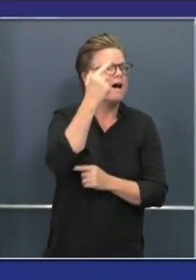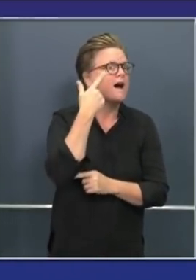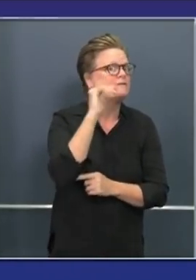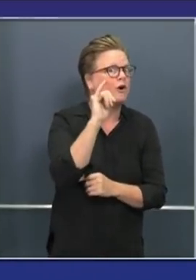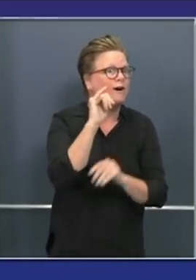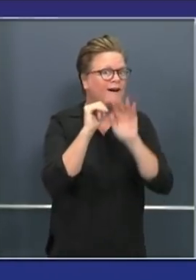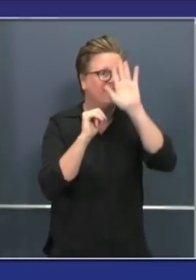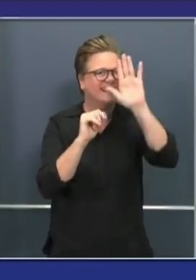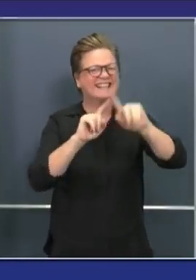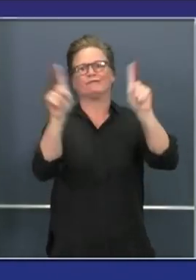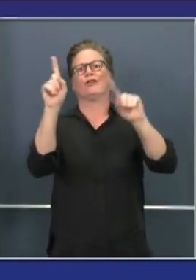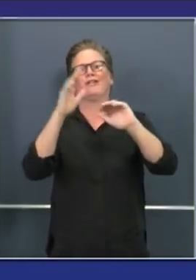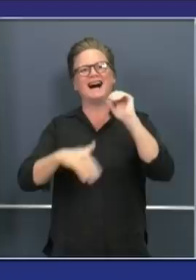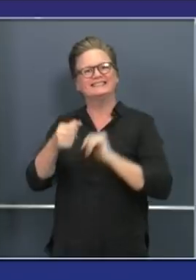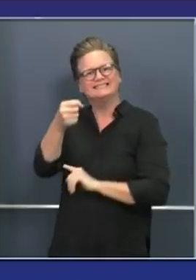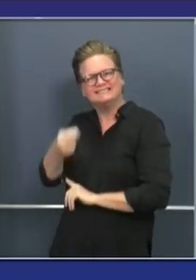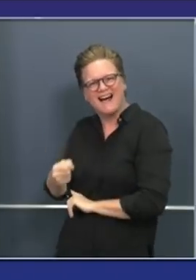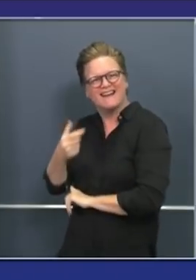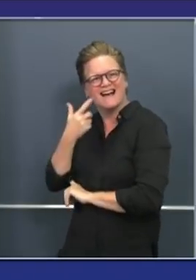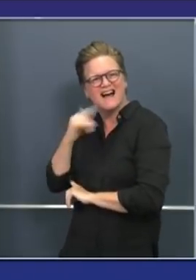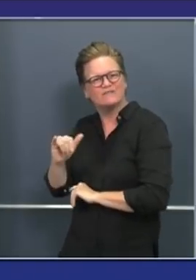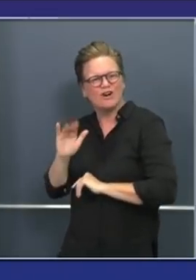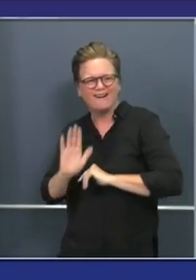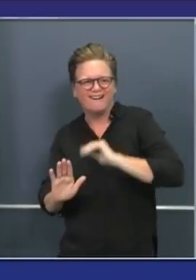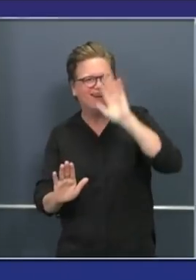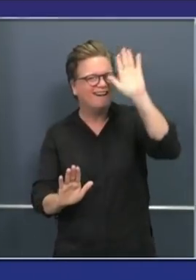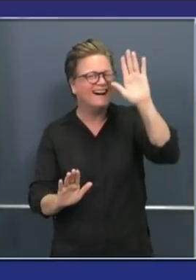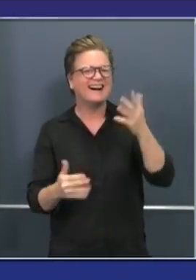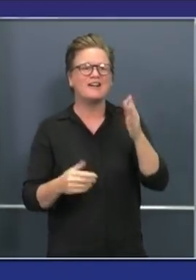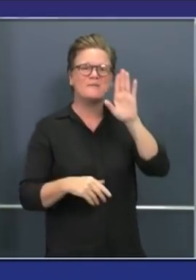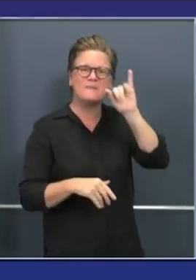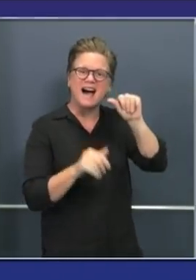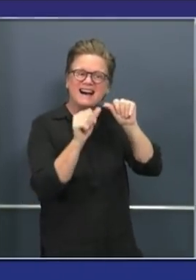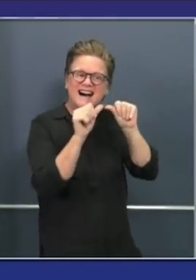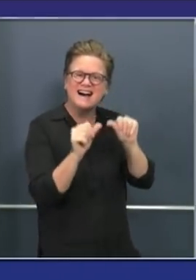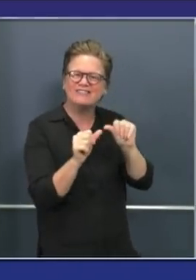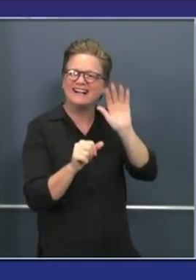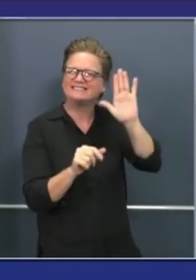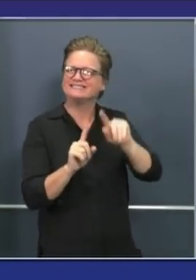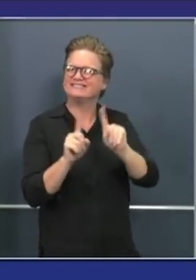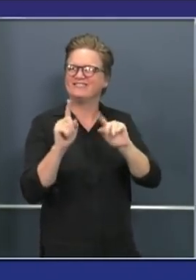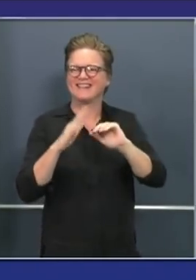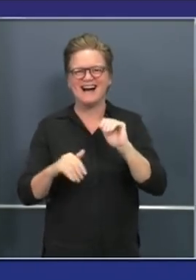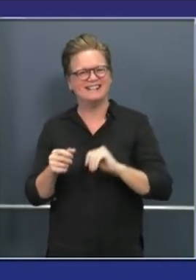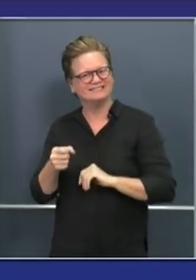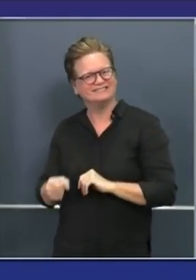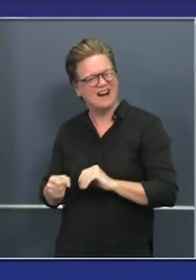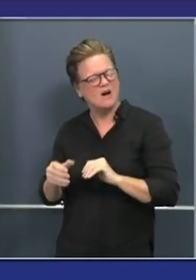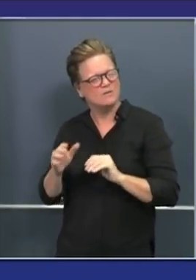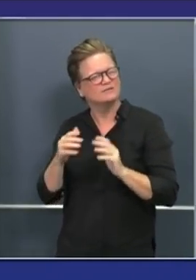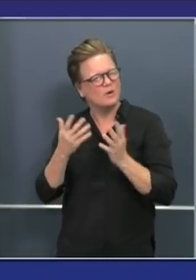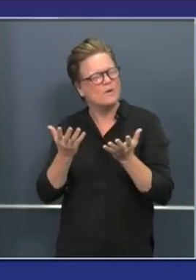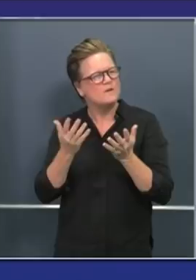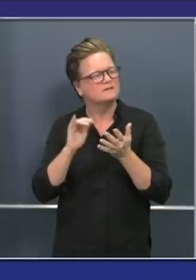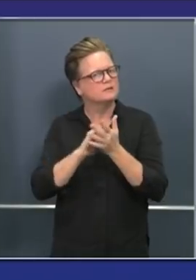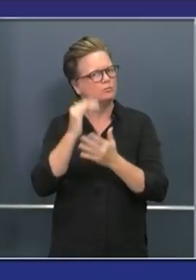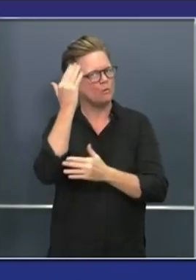OF THE STATE ARE VERY DIFFERENT THAN IN THE SAN FRANCISCO BAY AREA. VERY DIFFERENT THAN THE LOS ANGELES REGION.